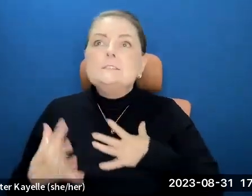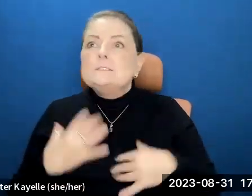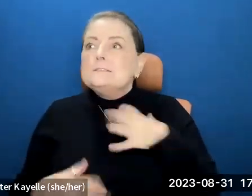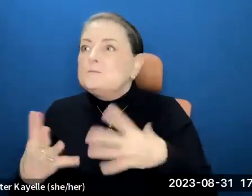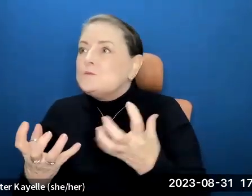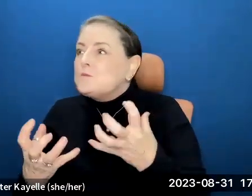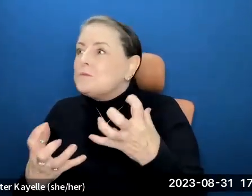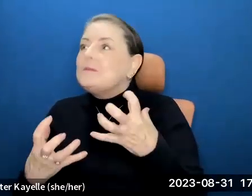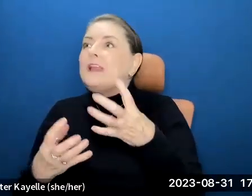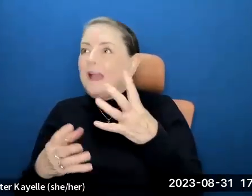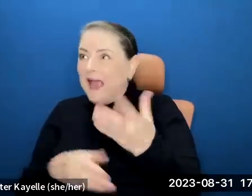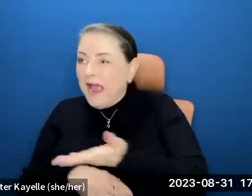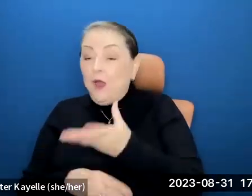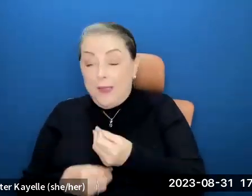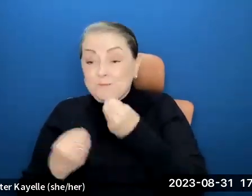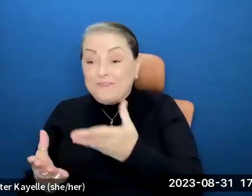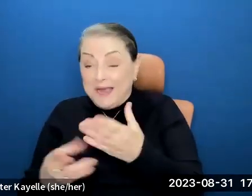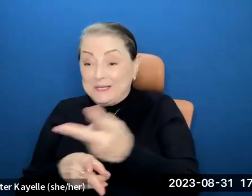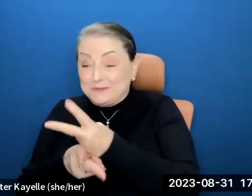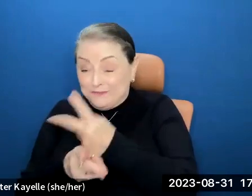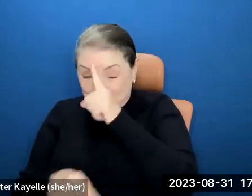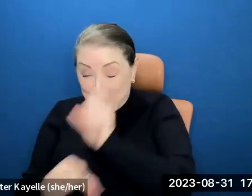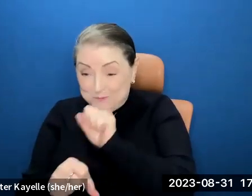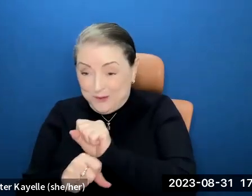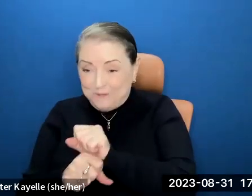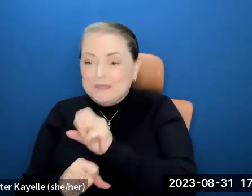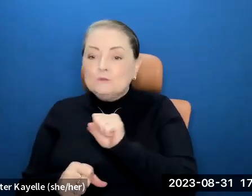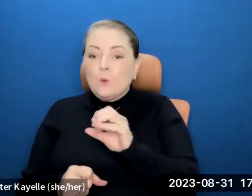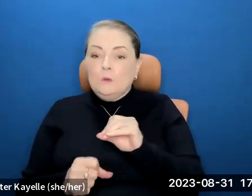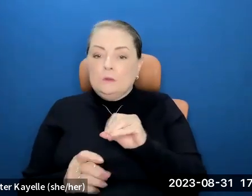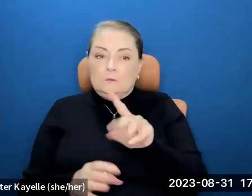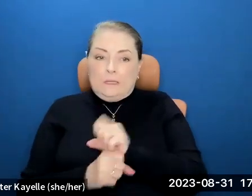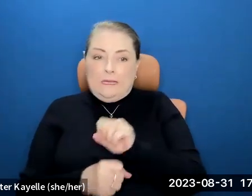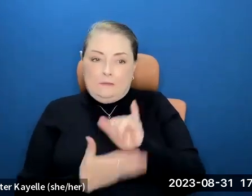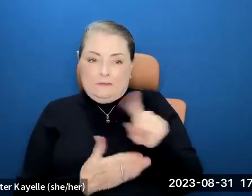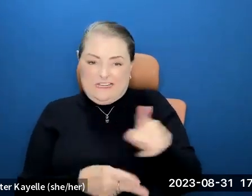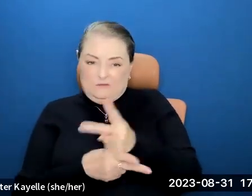supervision as part of employment so yeah getting a supervisor to do the sdp work should be fairly